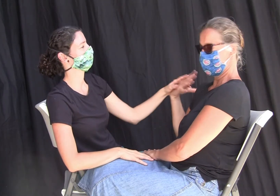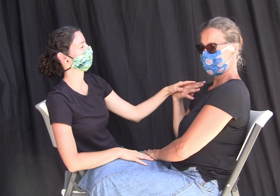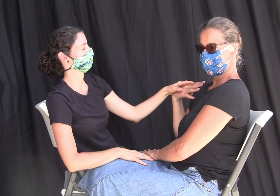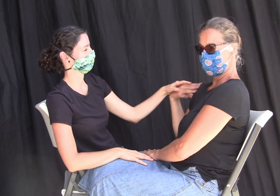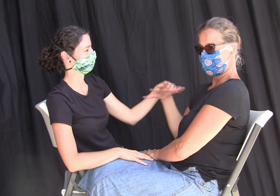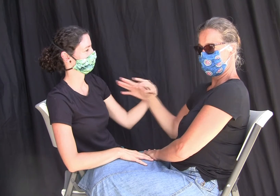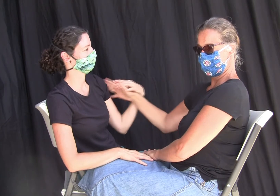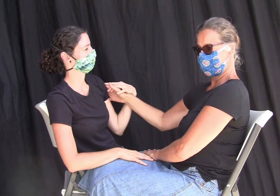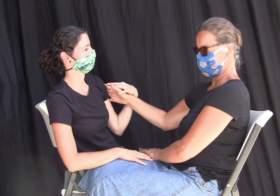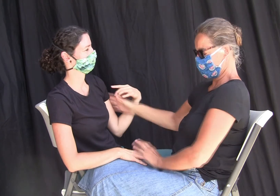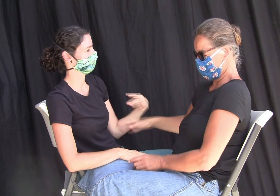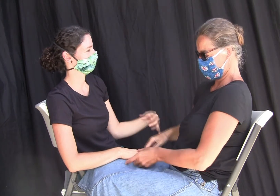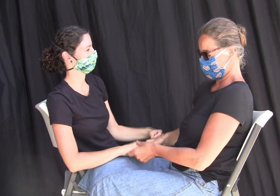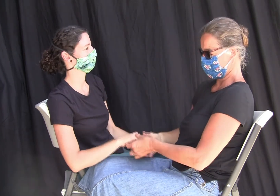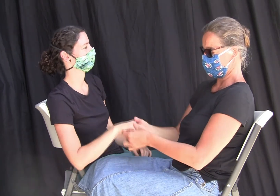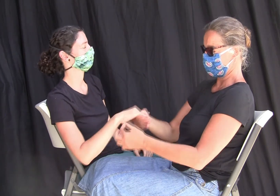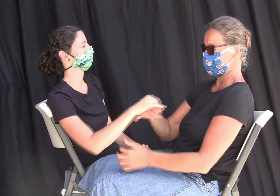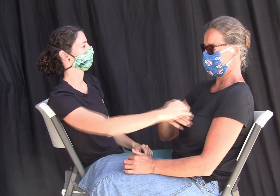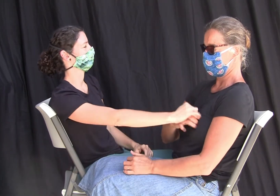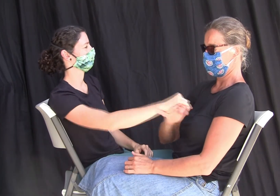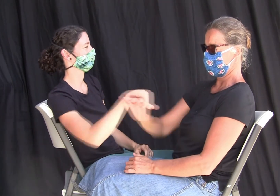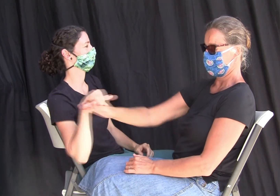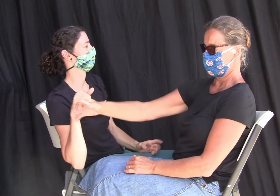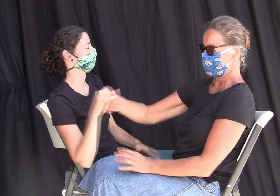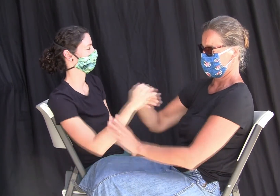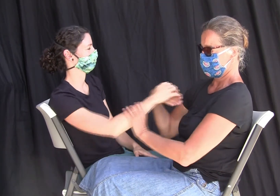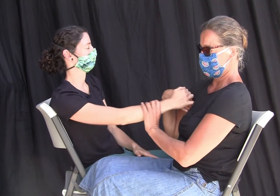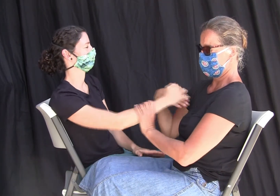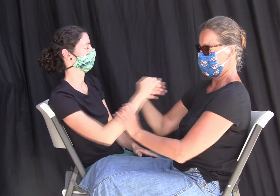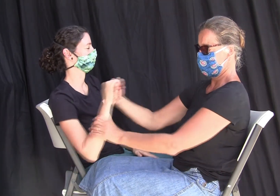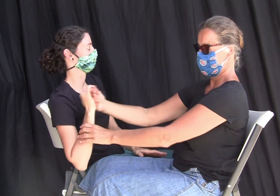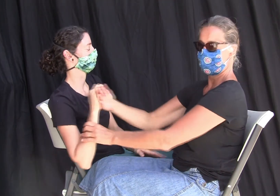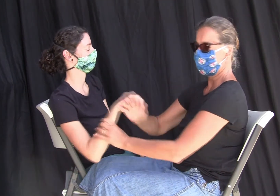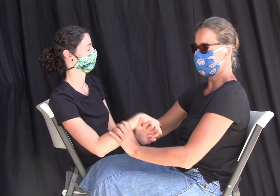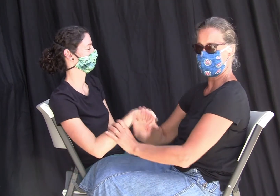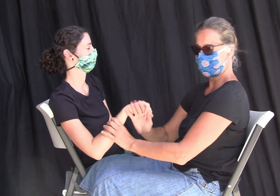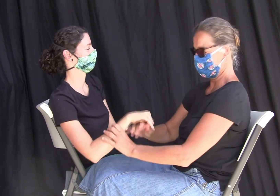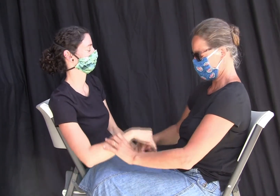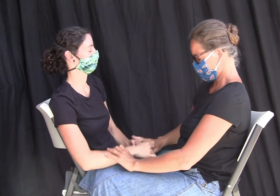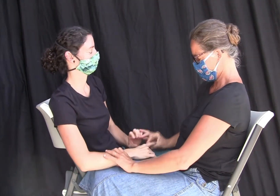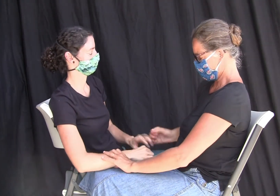The speaker's dominant hand and the listener's receiving hand always stay coupled in parallel.